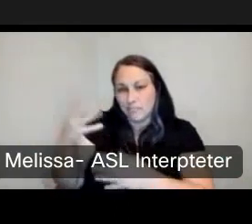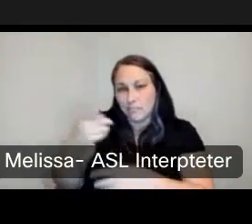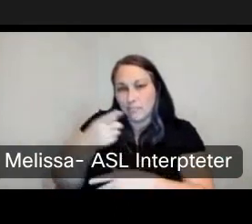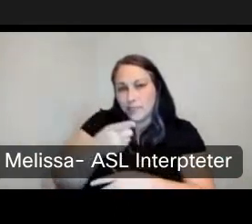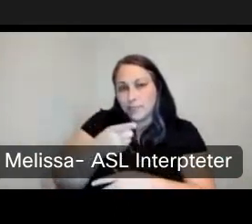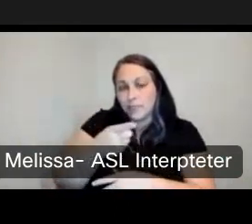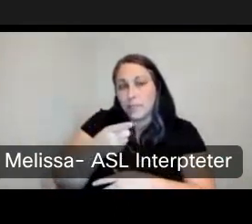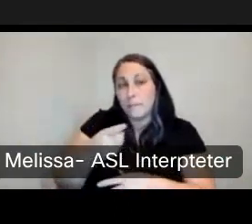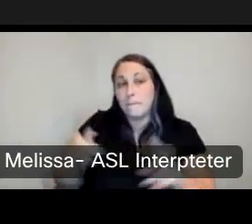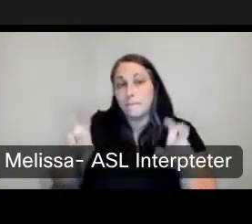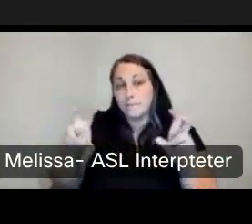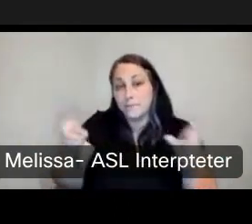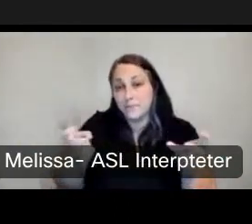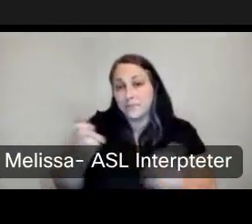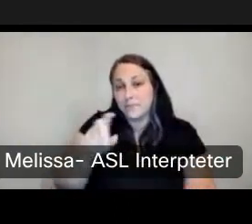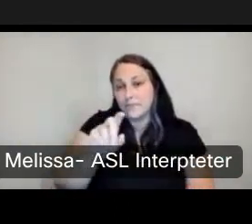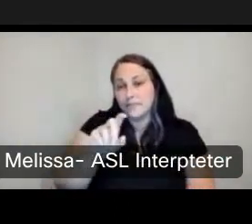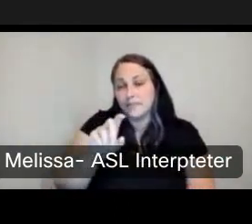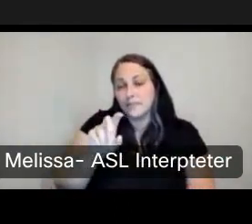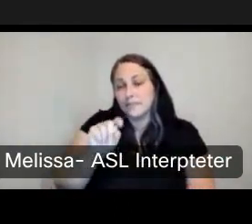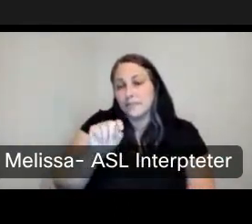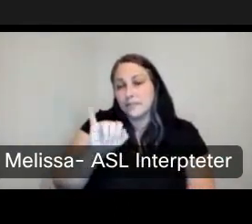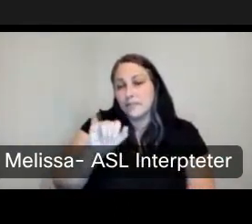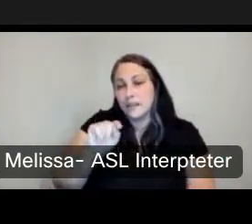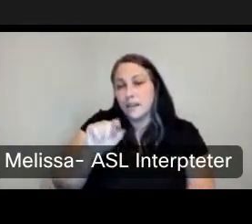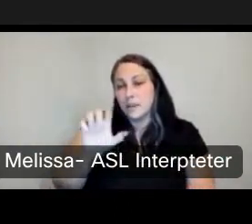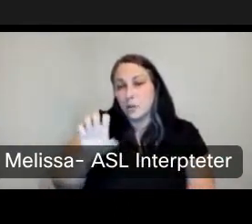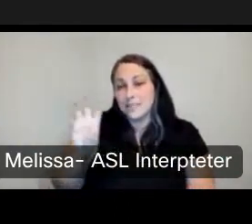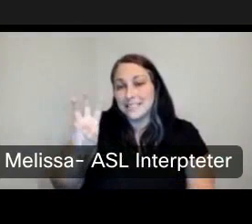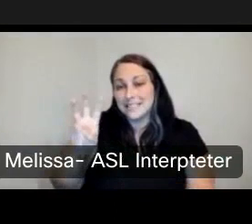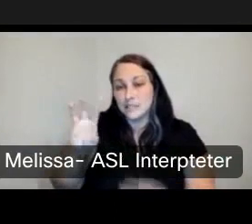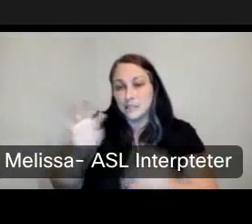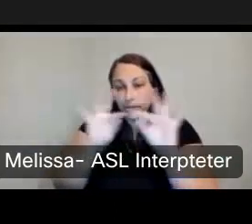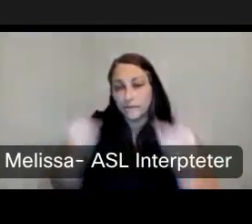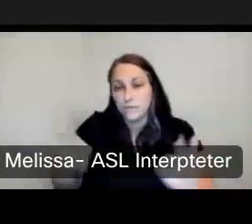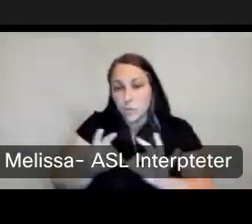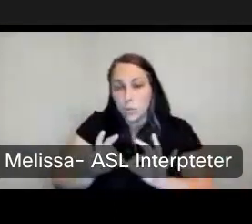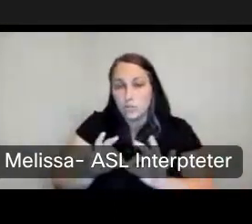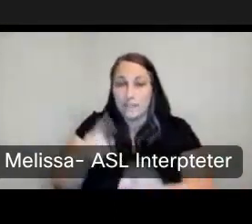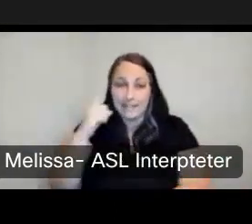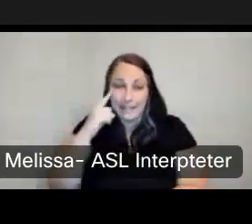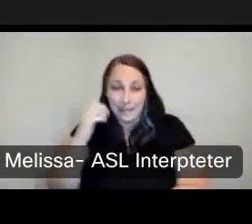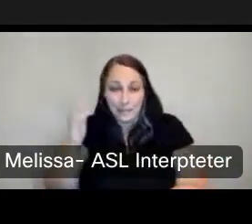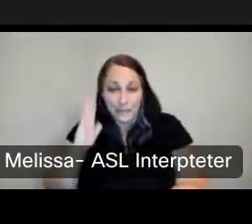title six um forms uh we used to do this in paper I think if you went to the dot meetings previously